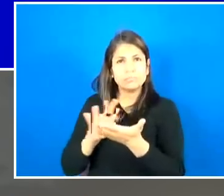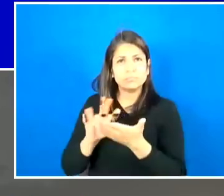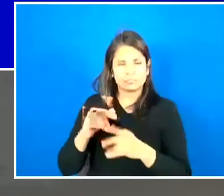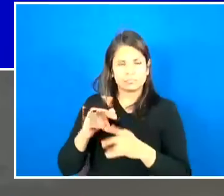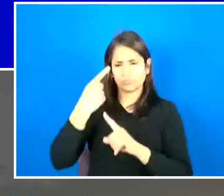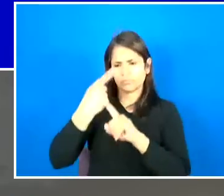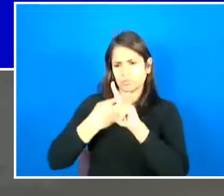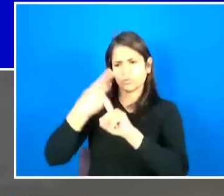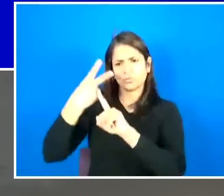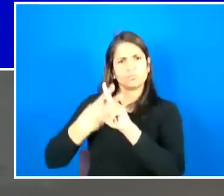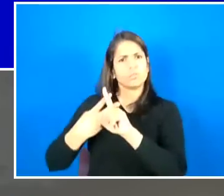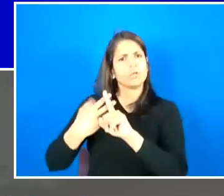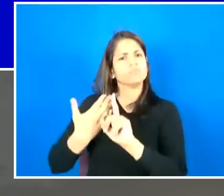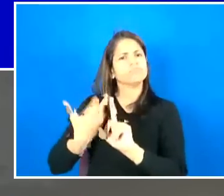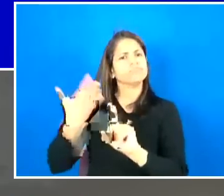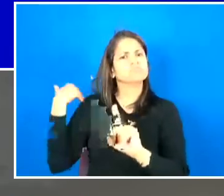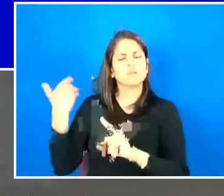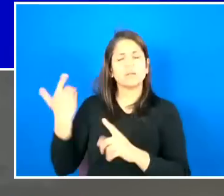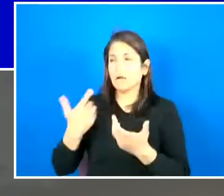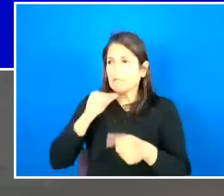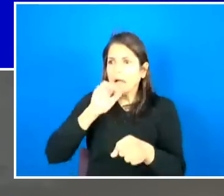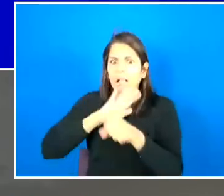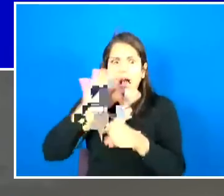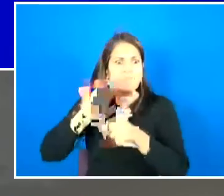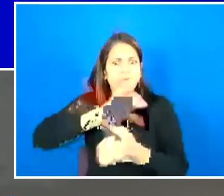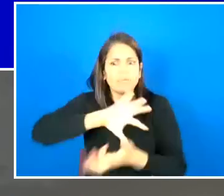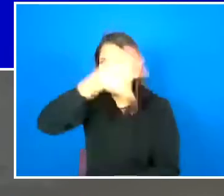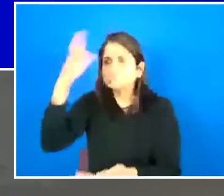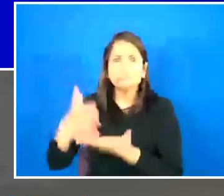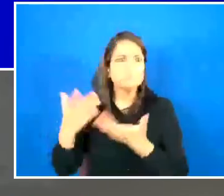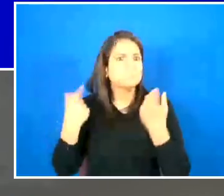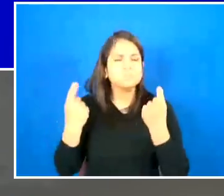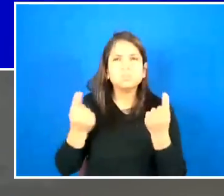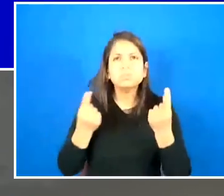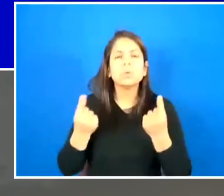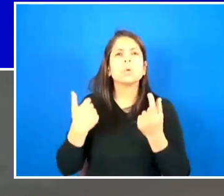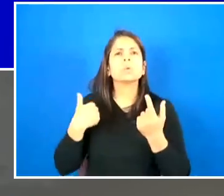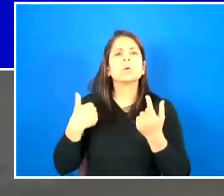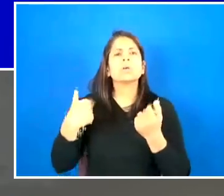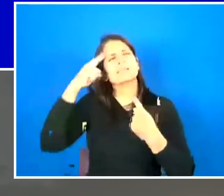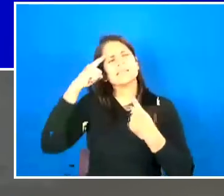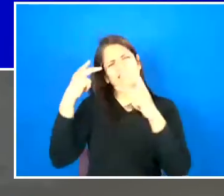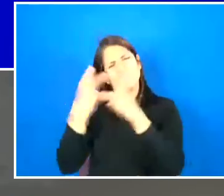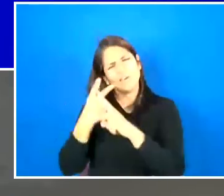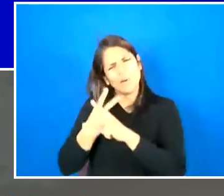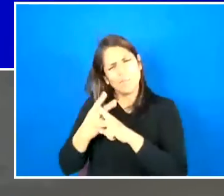ON IT FROM THE BEGINNING. IT WASN'T IN PLACE. KIDS DIDN'T ALL HAVE IT'S PART OF THE DIGITAL